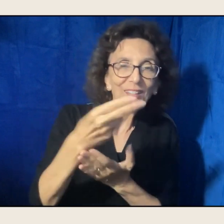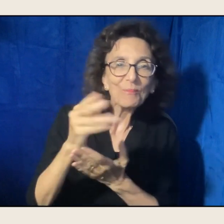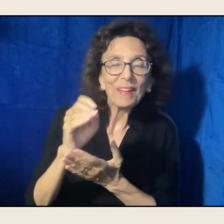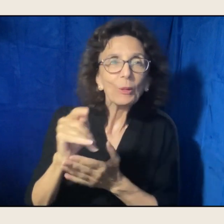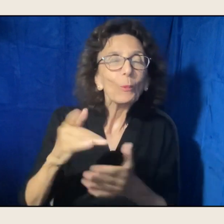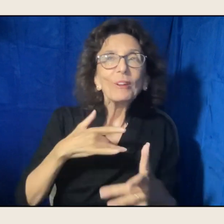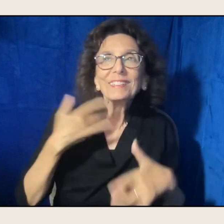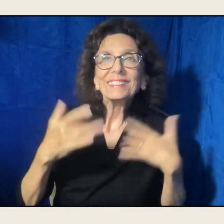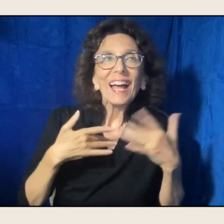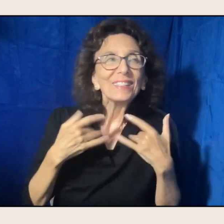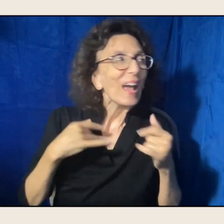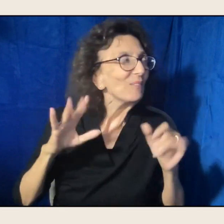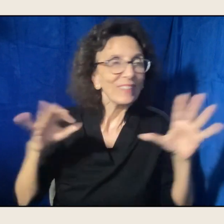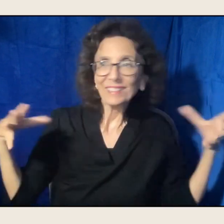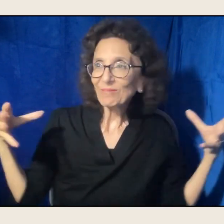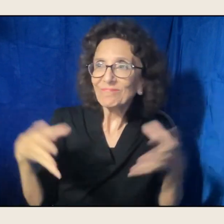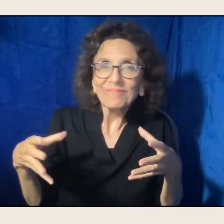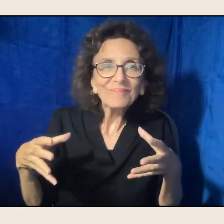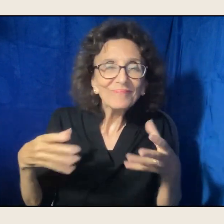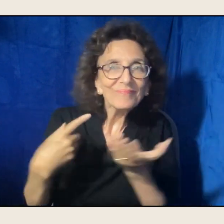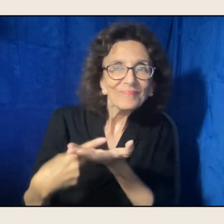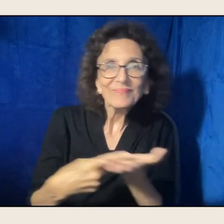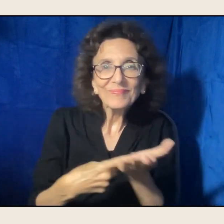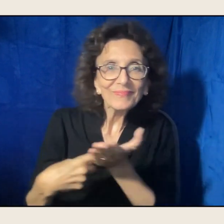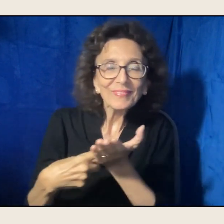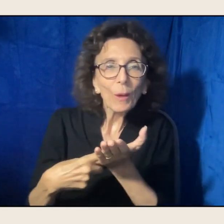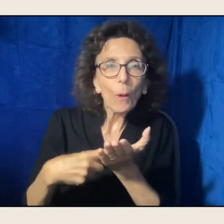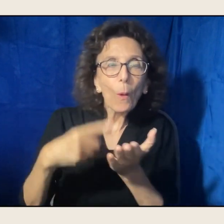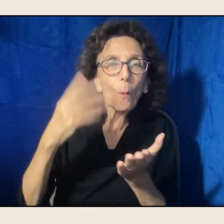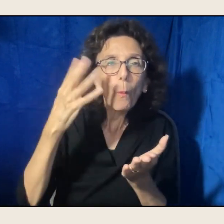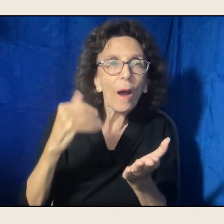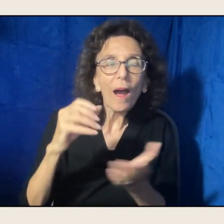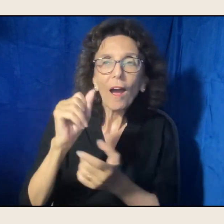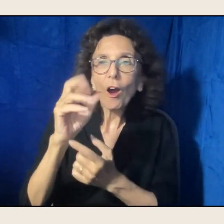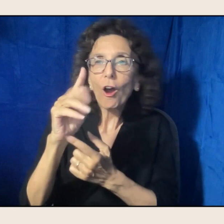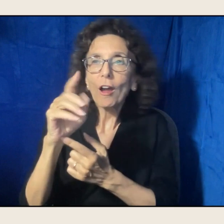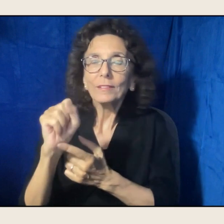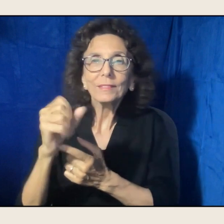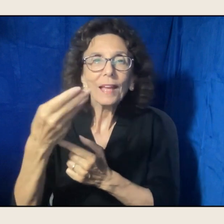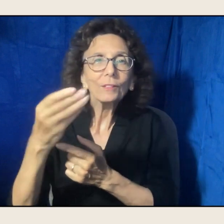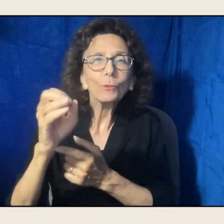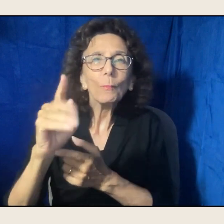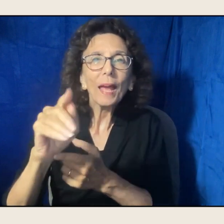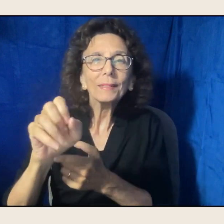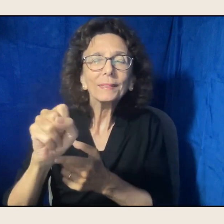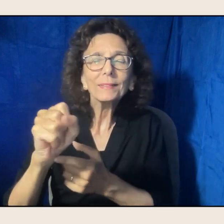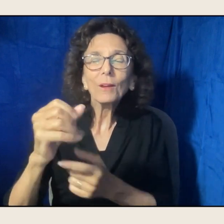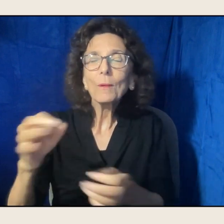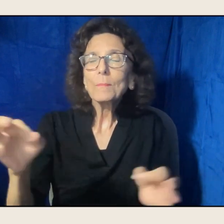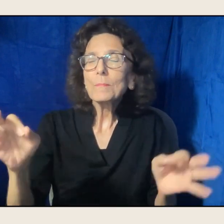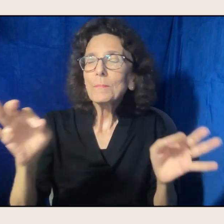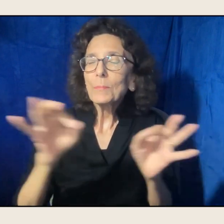about what makes the arts and humanities so distinctive and so powerful, in the context of larger conversations